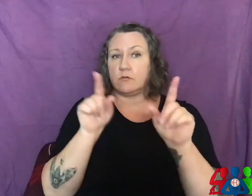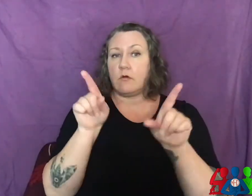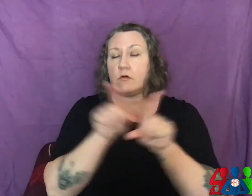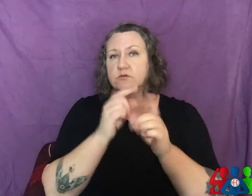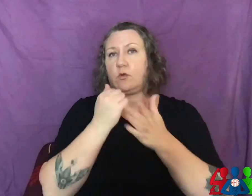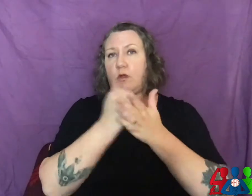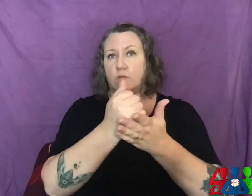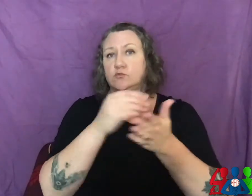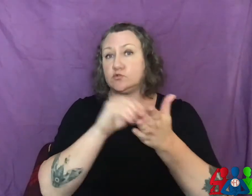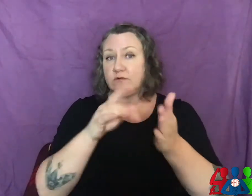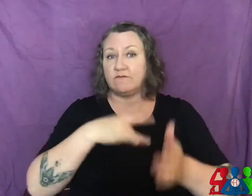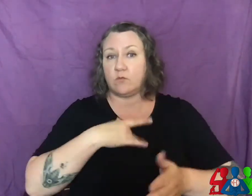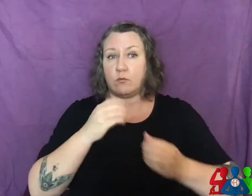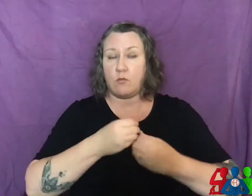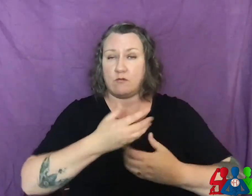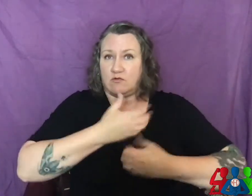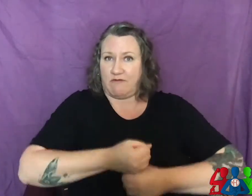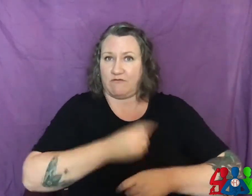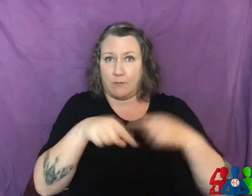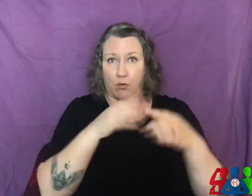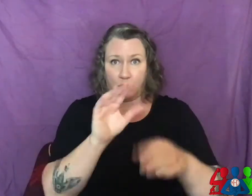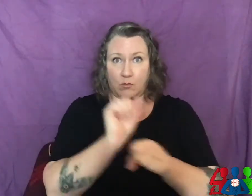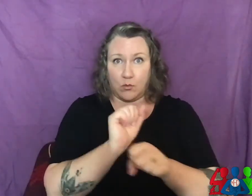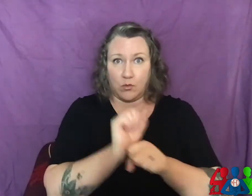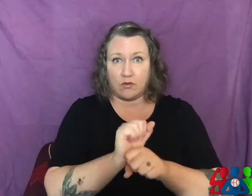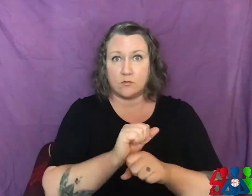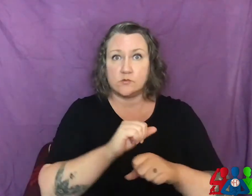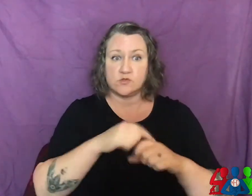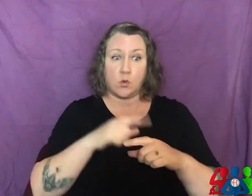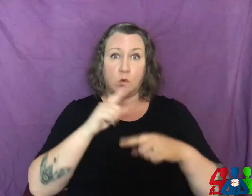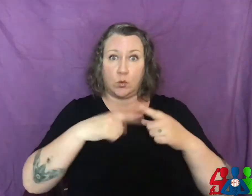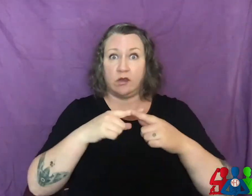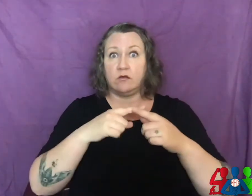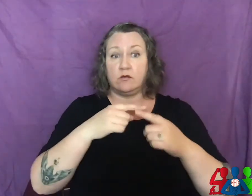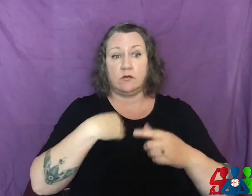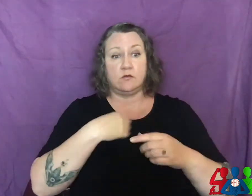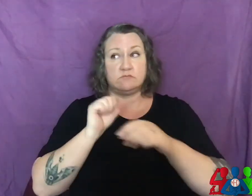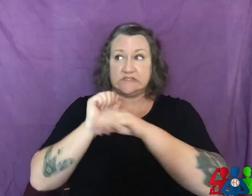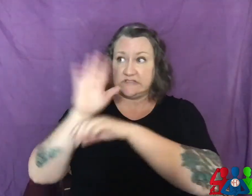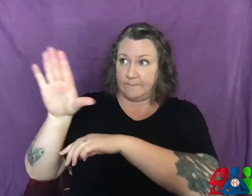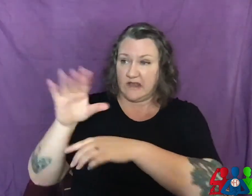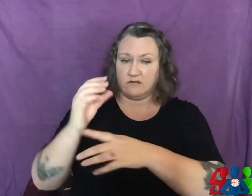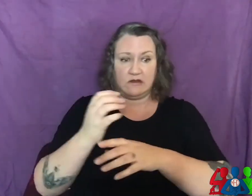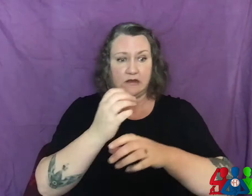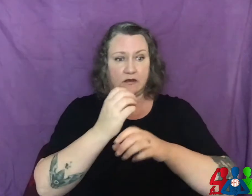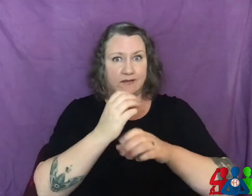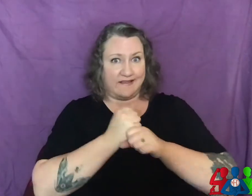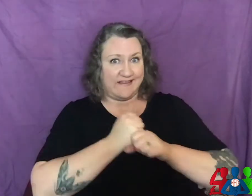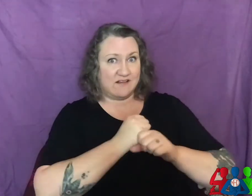necessary. Regular grading also helps students feel more confident in their work so that